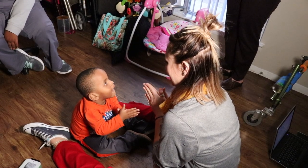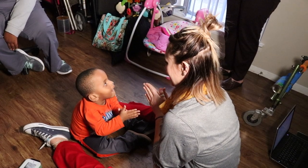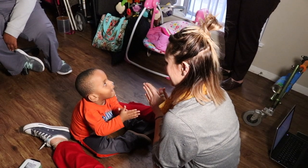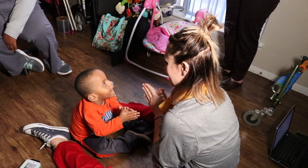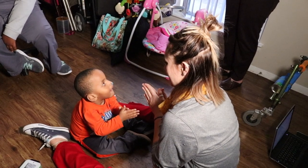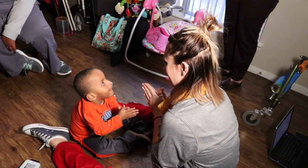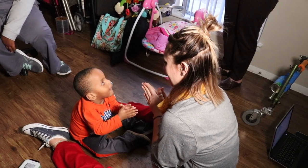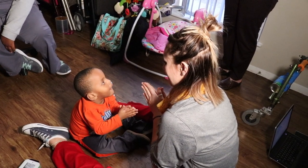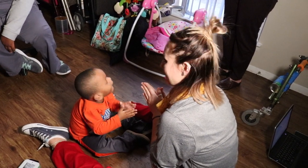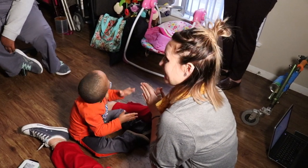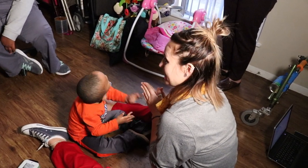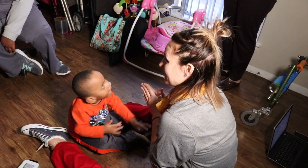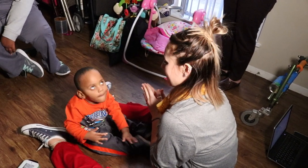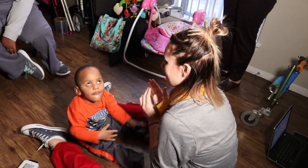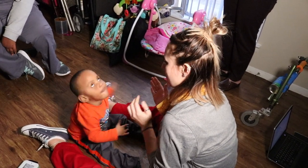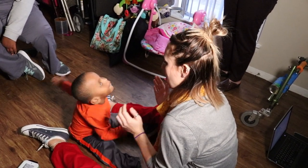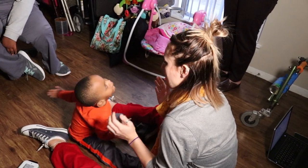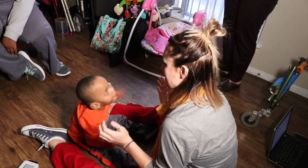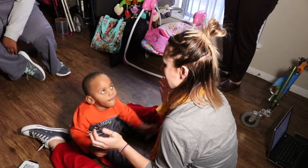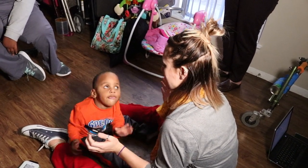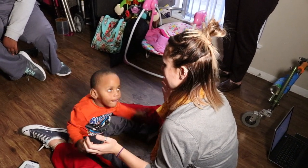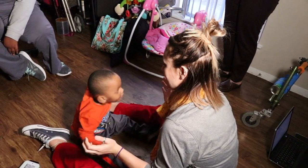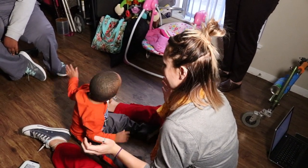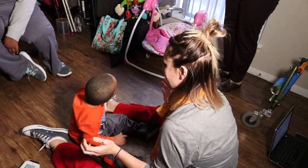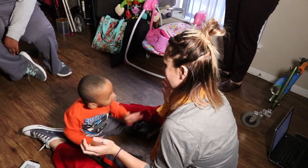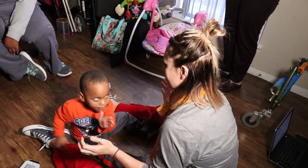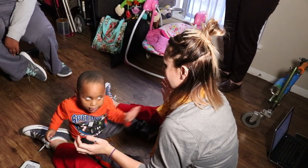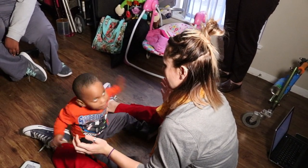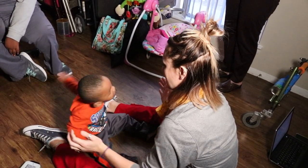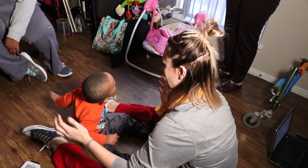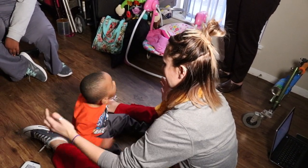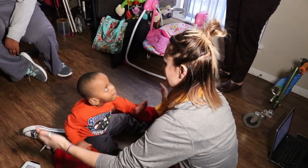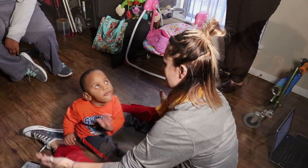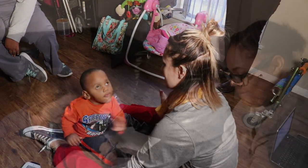Did you see that little "ahhhh" that he's doing? He's happy. He's vocalizing.